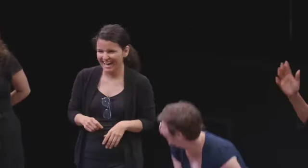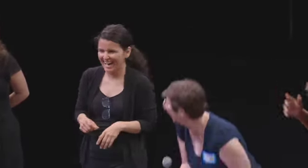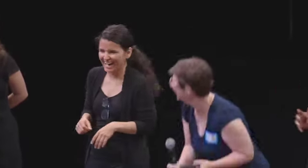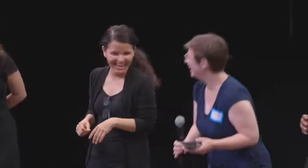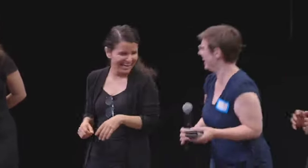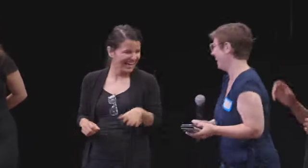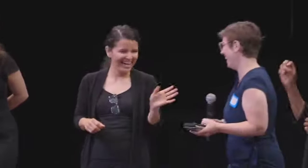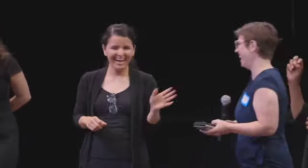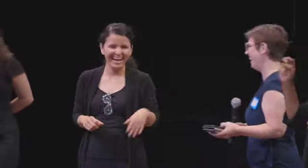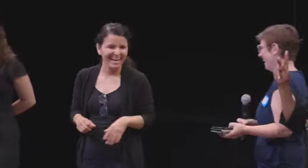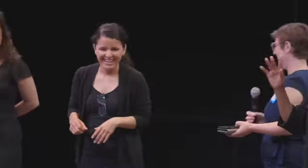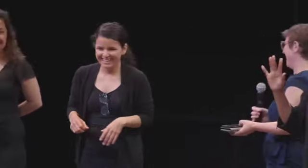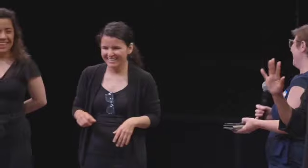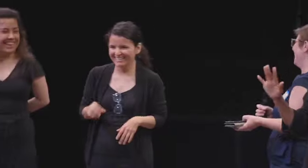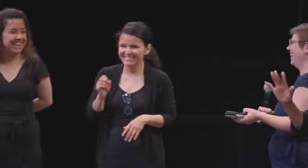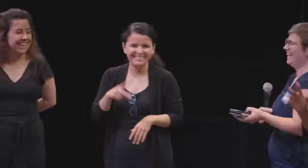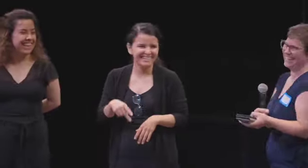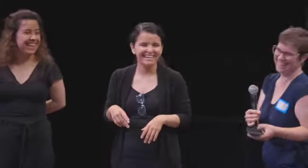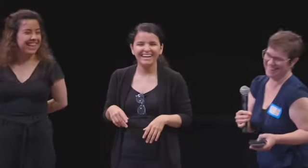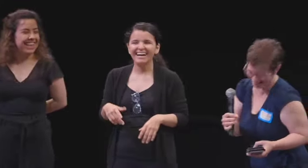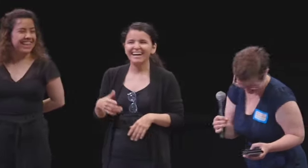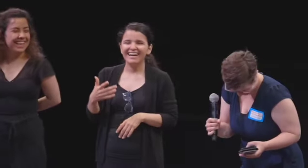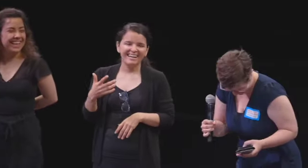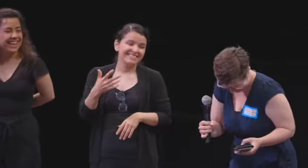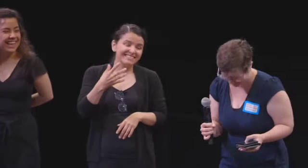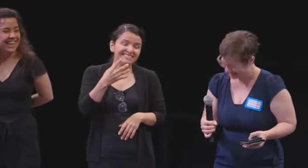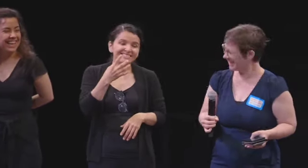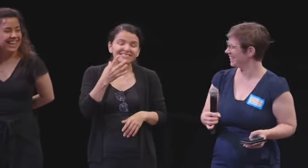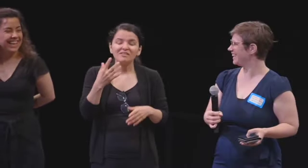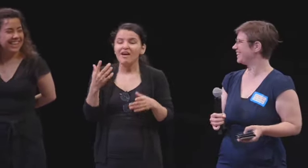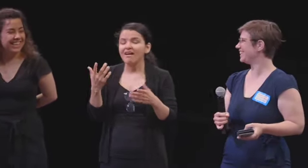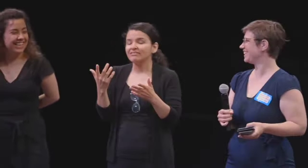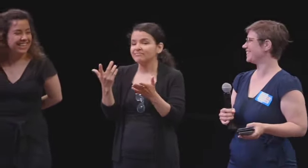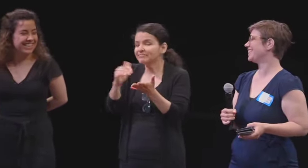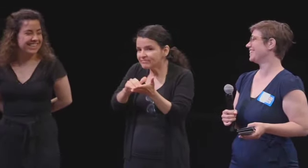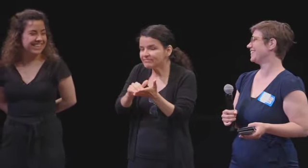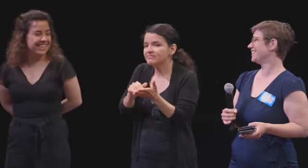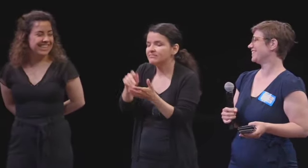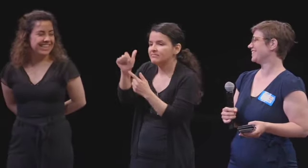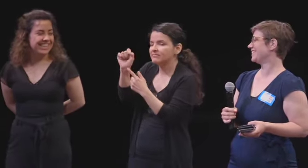[Interpreter] Okay. [AD] Both women laugh. havalah keeps the mic while Susan Elizabeth signs.